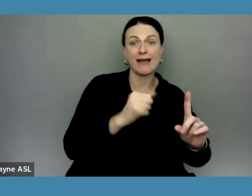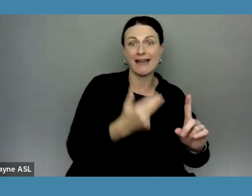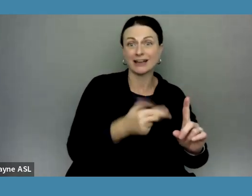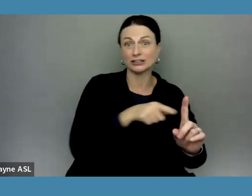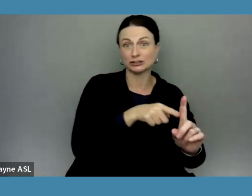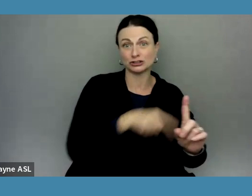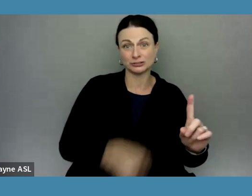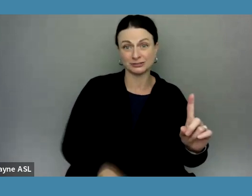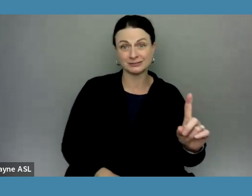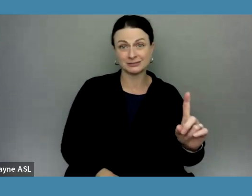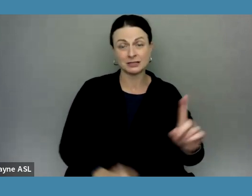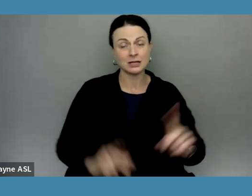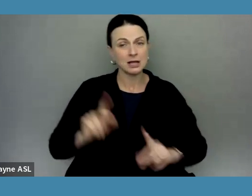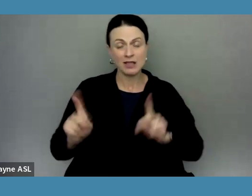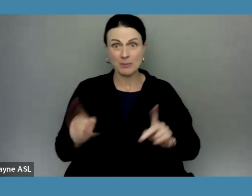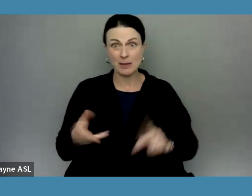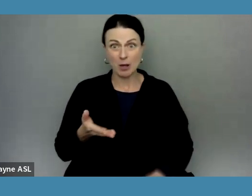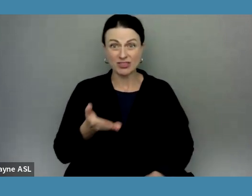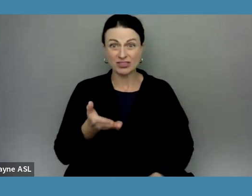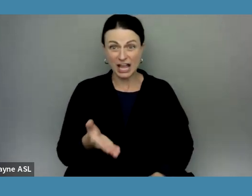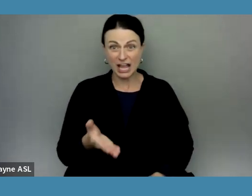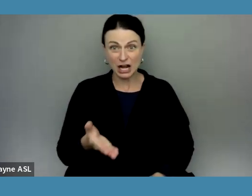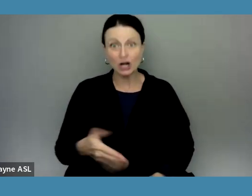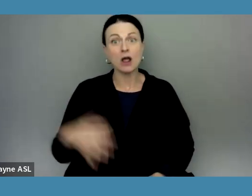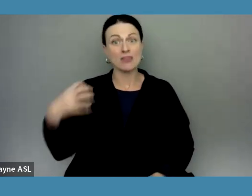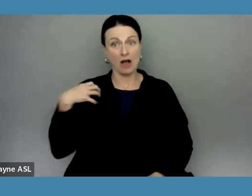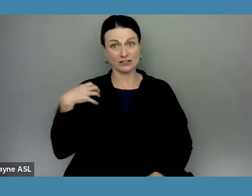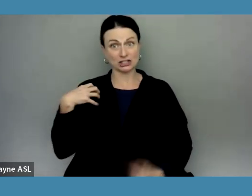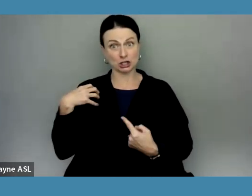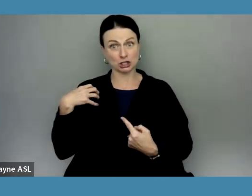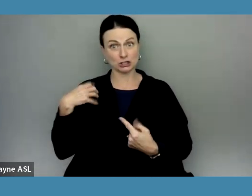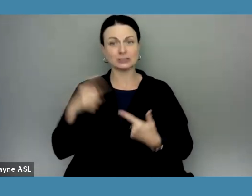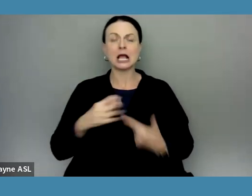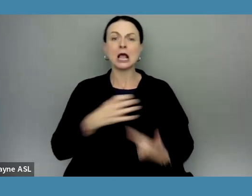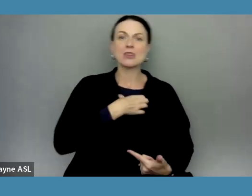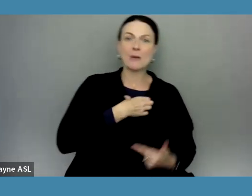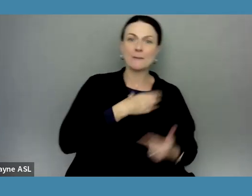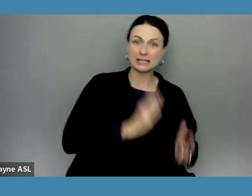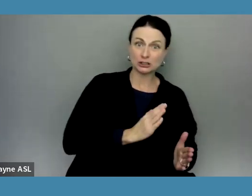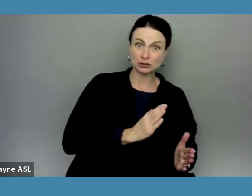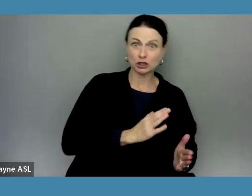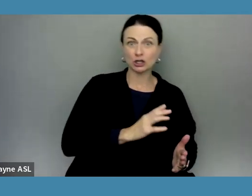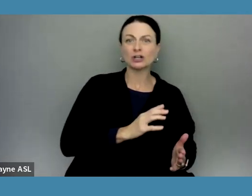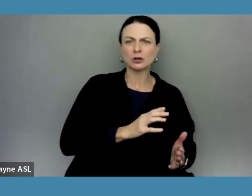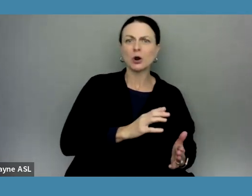The people that are present are the hearing officer, the petitioner or their representative.